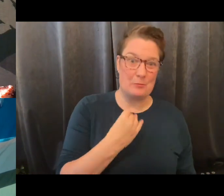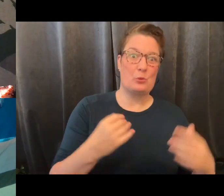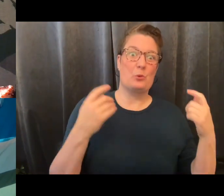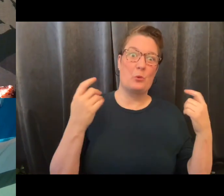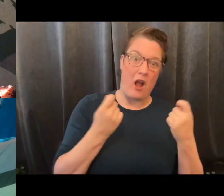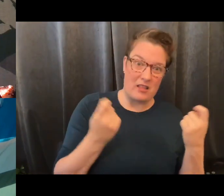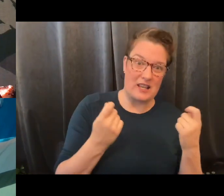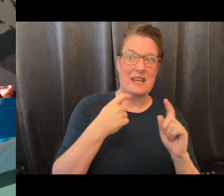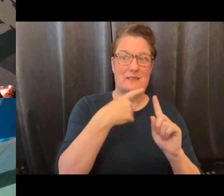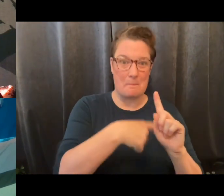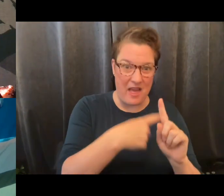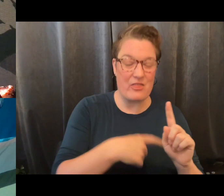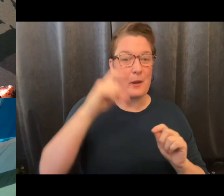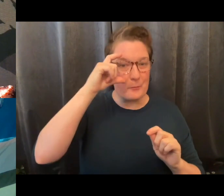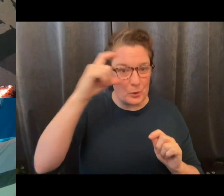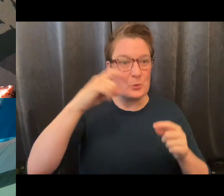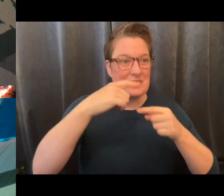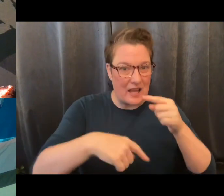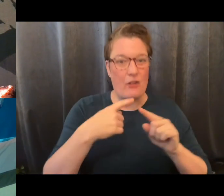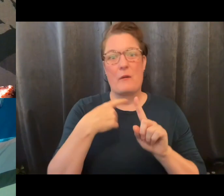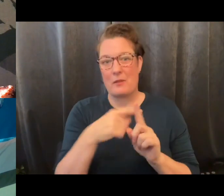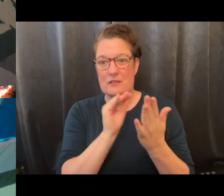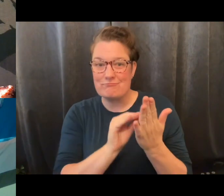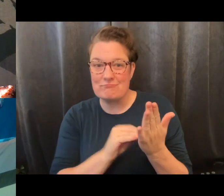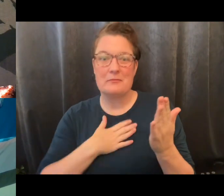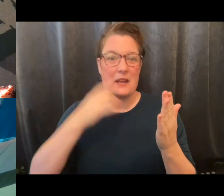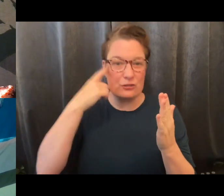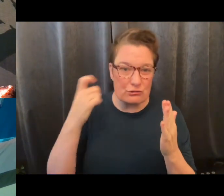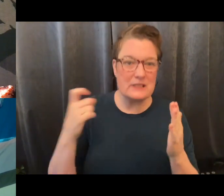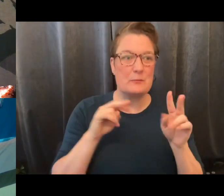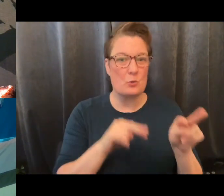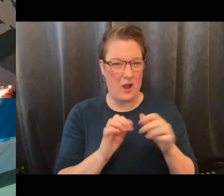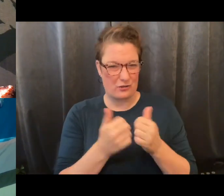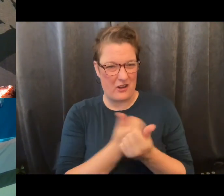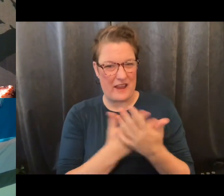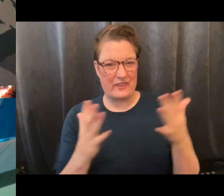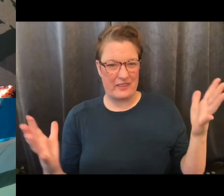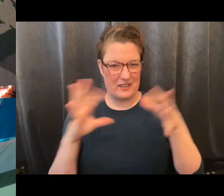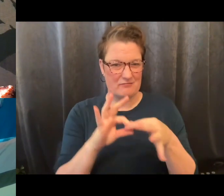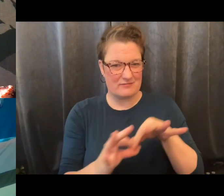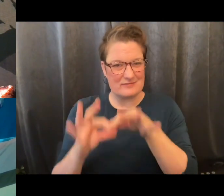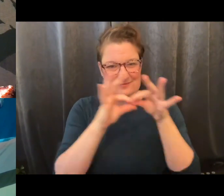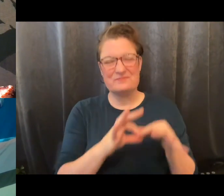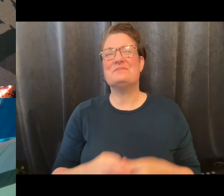months and track my dreams and watch how they're all connected through it all. Nomy: Yeah, yeah.